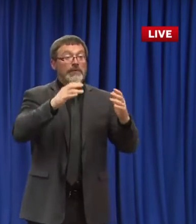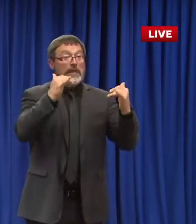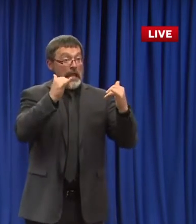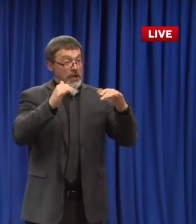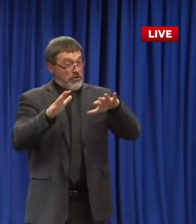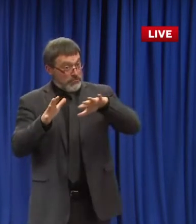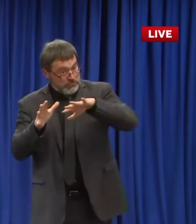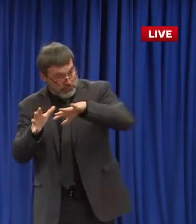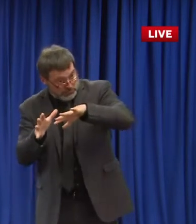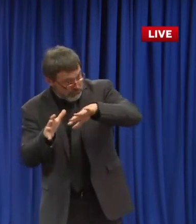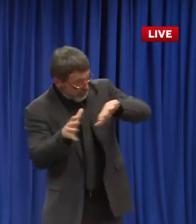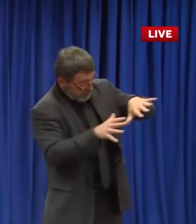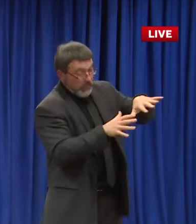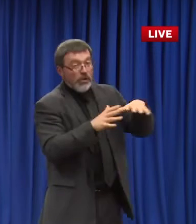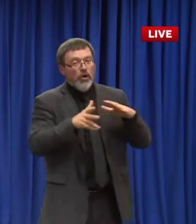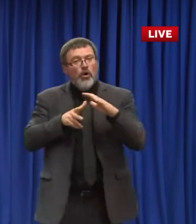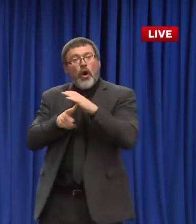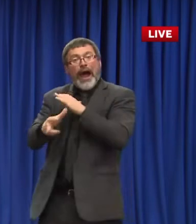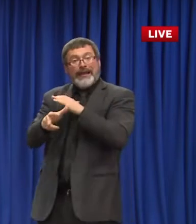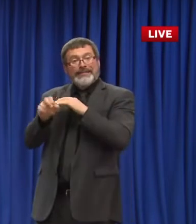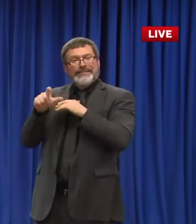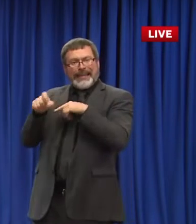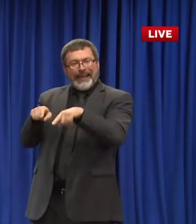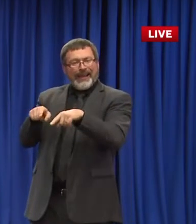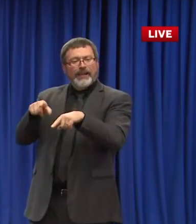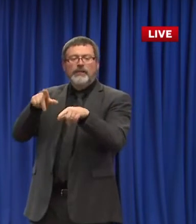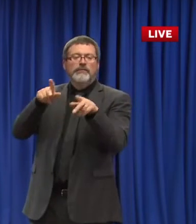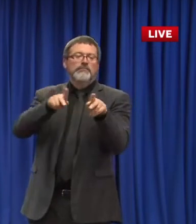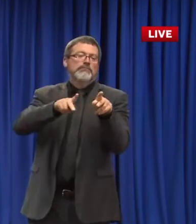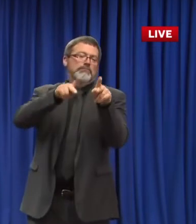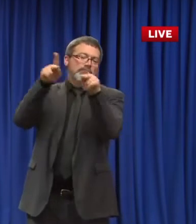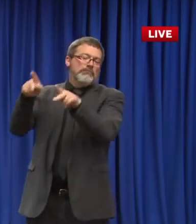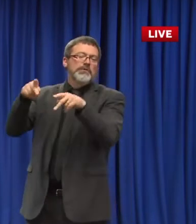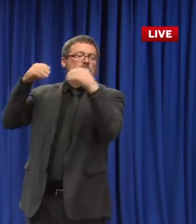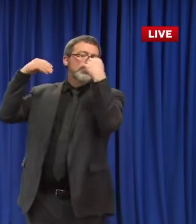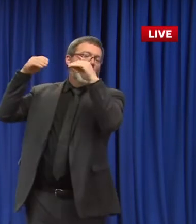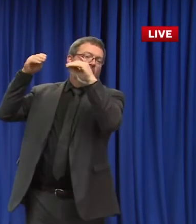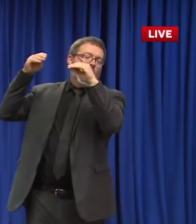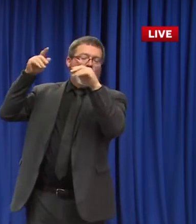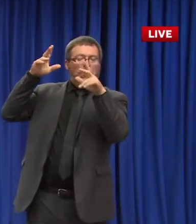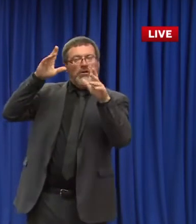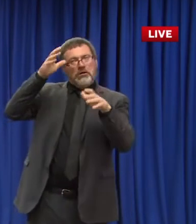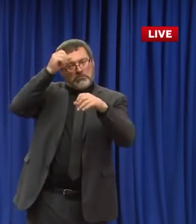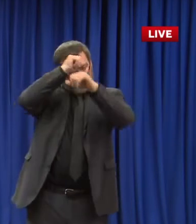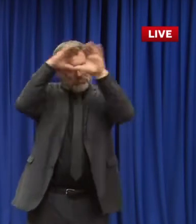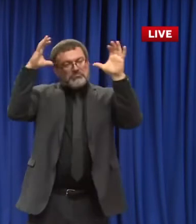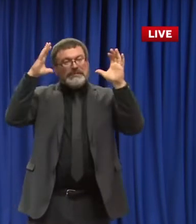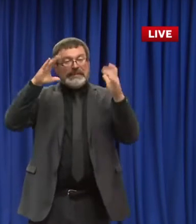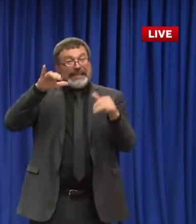IN THAT STRUCTURE YOU ASKED ABOUT YARD SALES. WELL YARD SALES ARE VERY SIMILAR TO RETAIL IF YOU WILL SO WE LOOKED AT THE RETAIL.